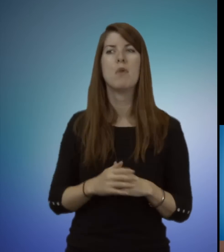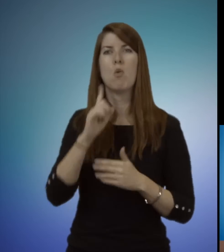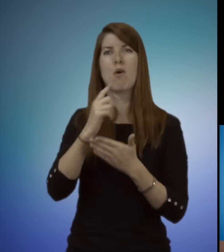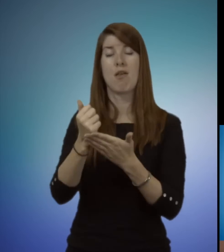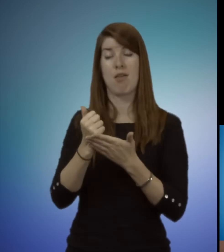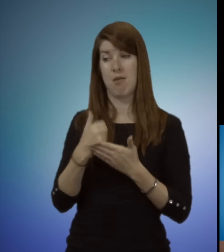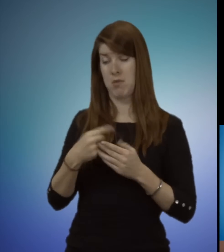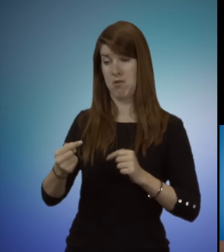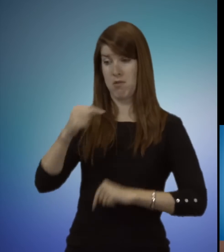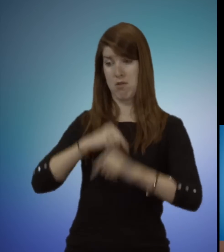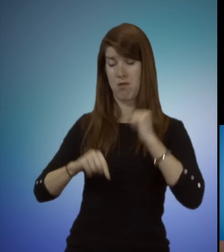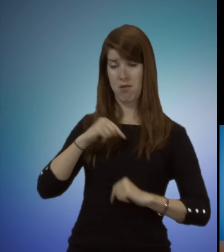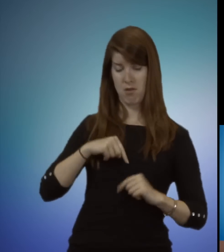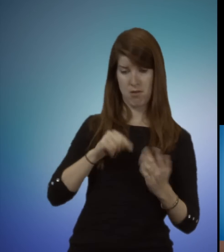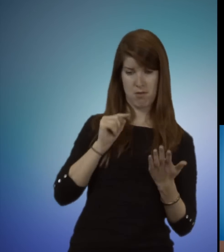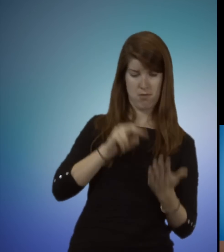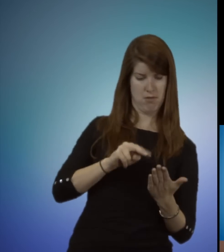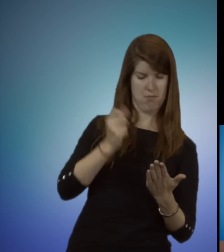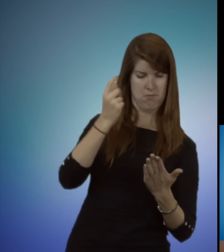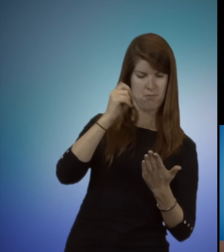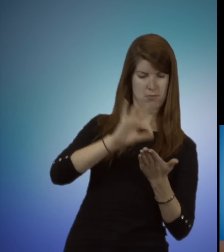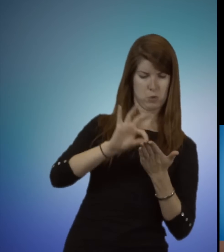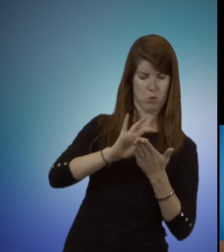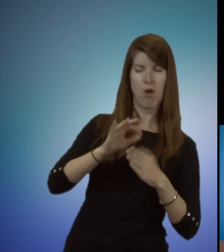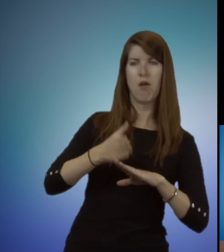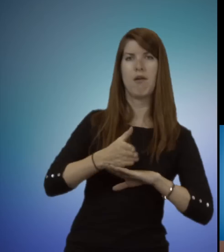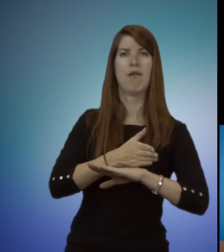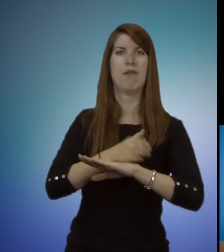It'll enlighten you to look back on those scores and see the progress that you made,